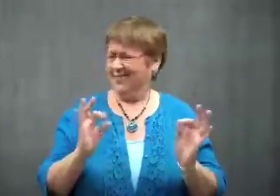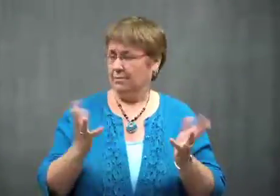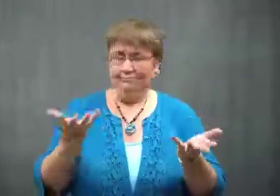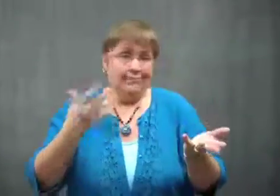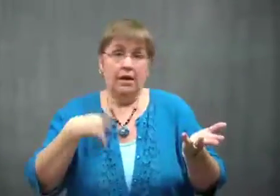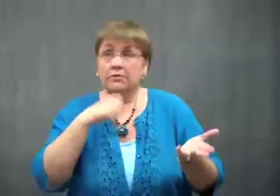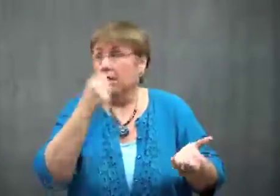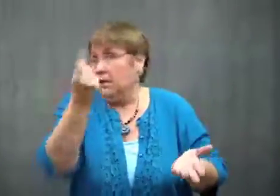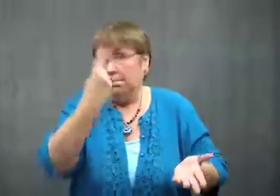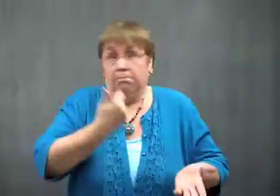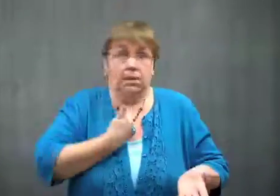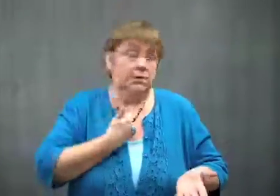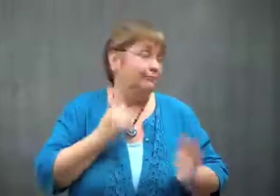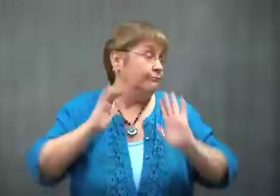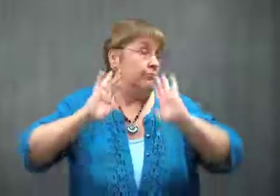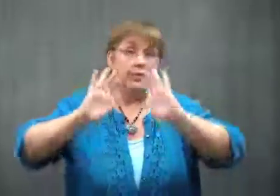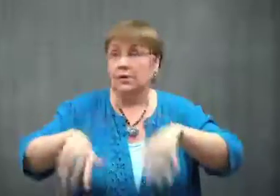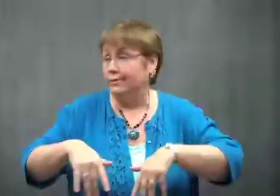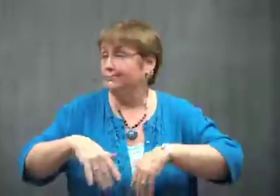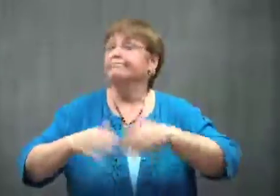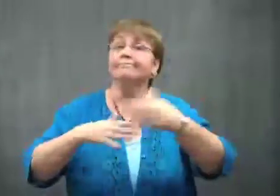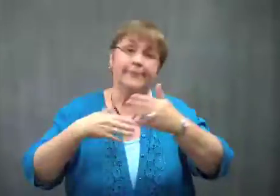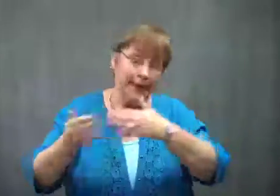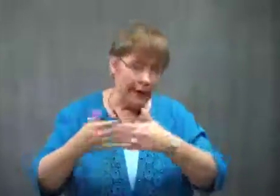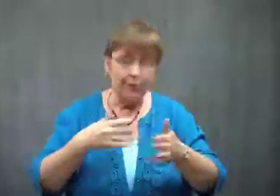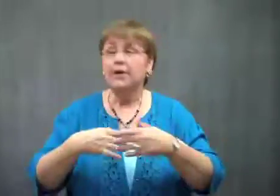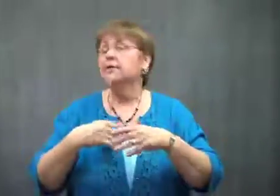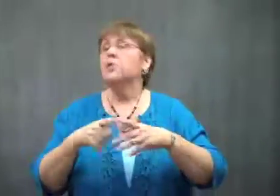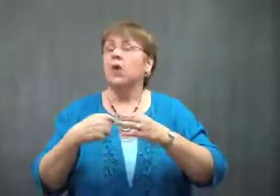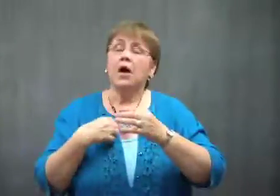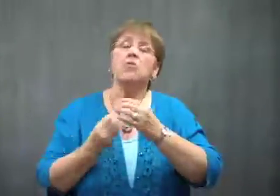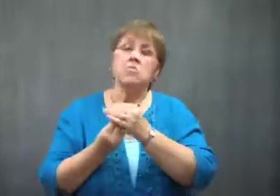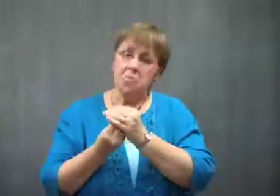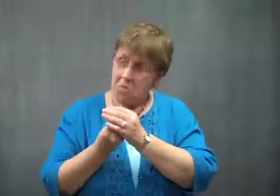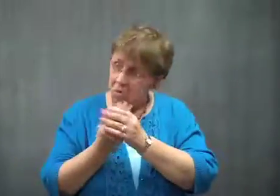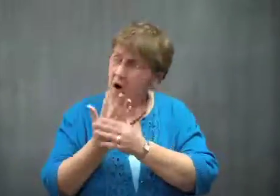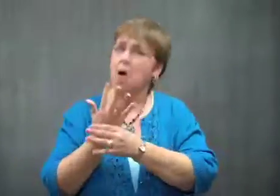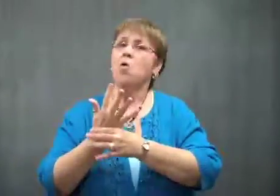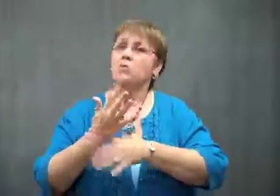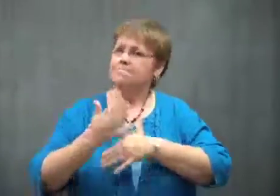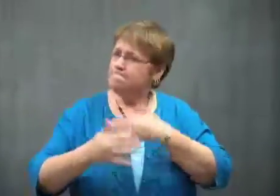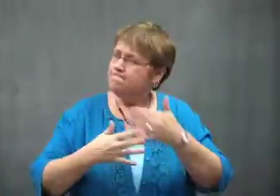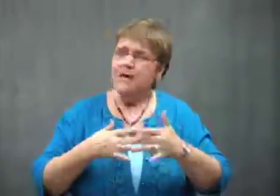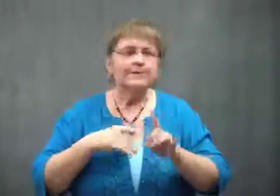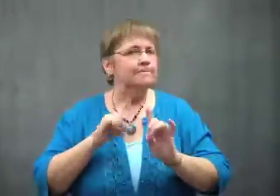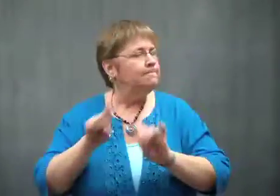I didn't understand it.